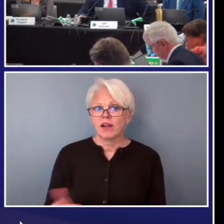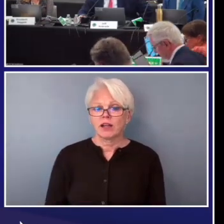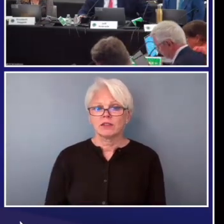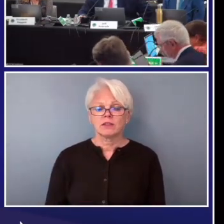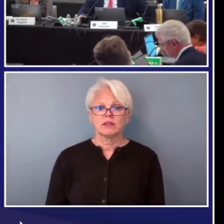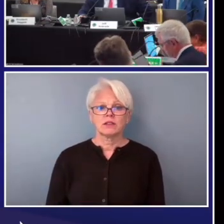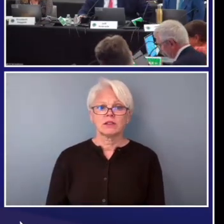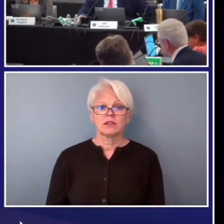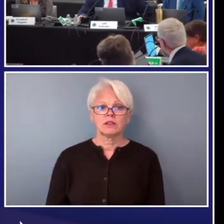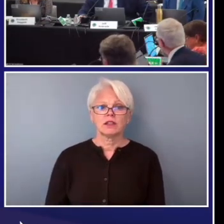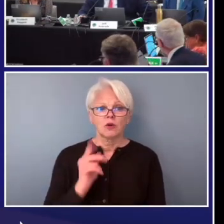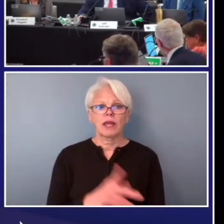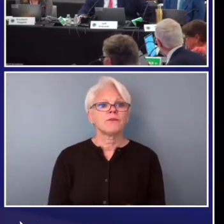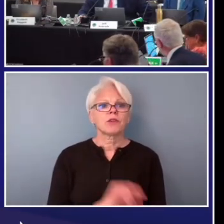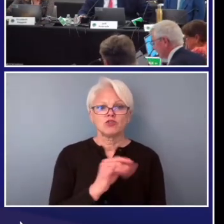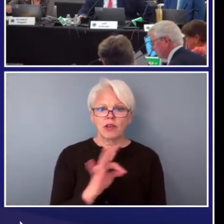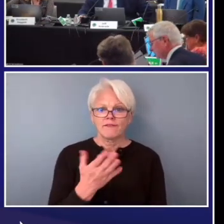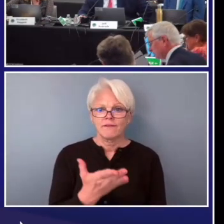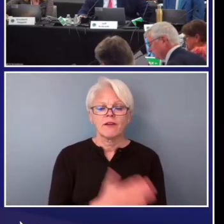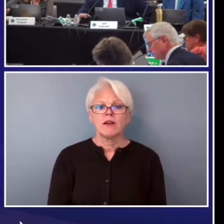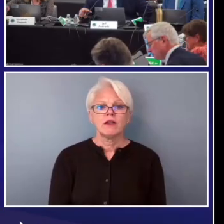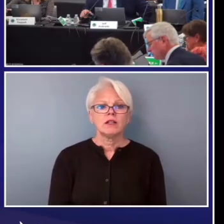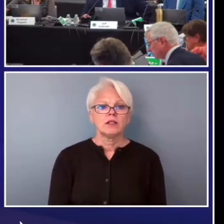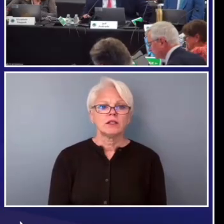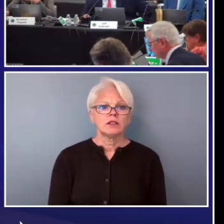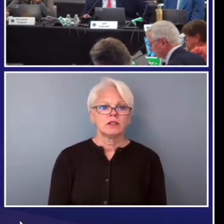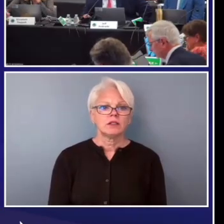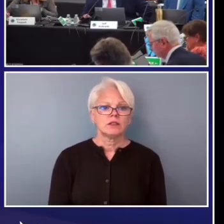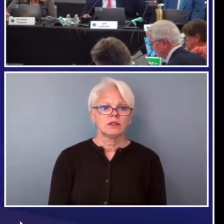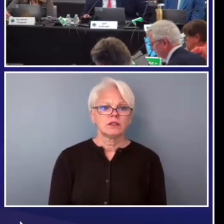Okay. Jeff, back to you. Okay, so that'll take us to